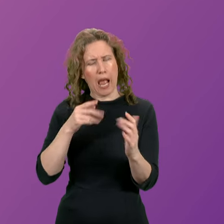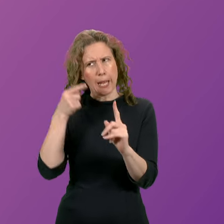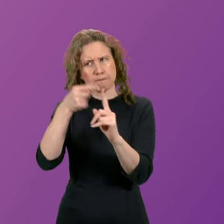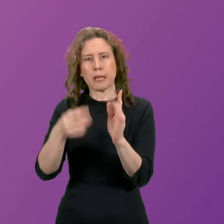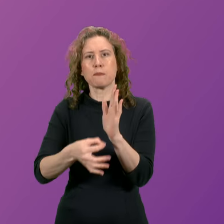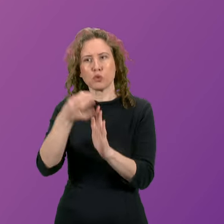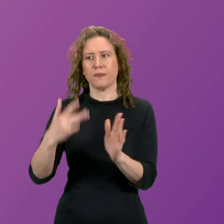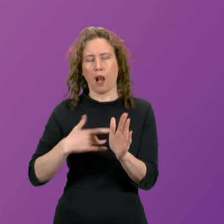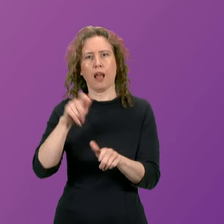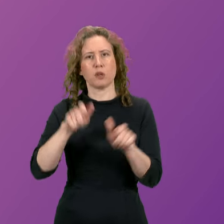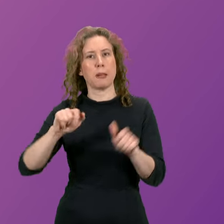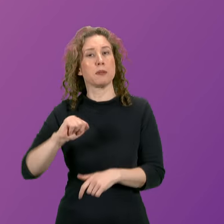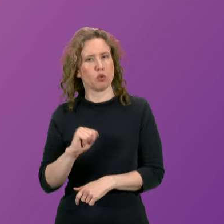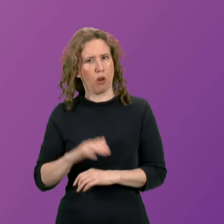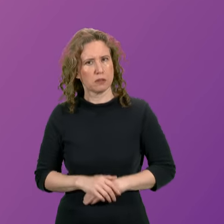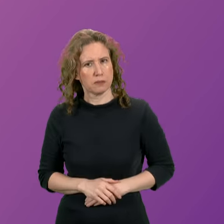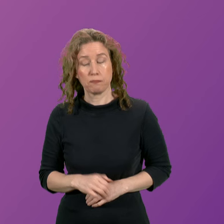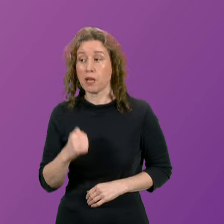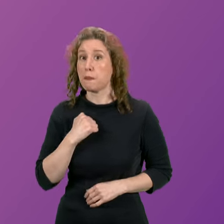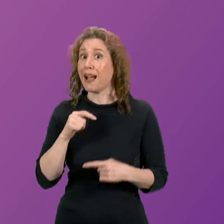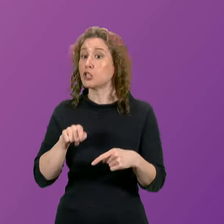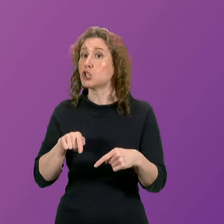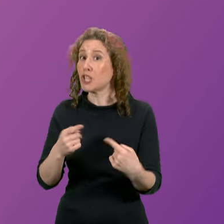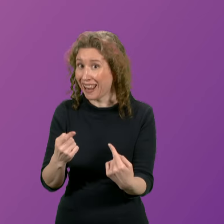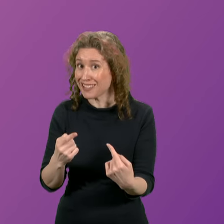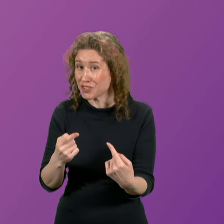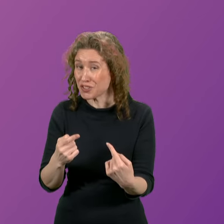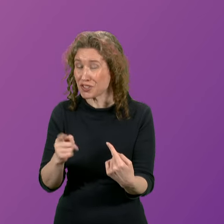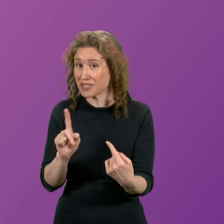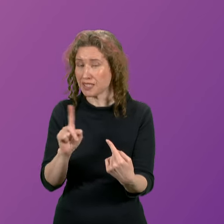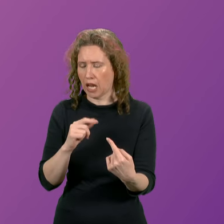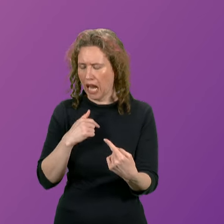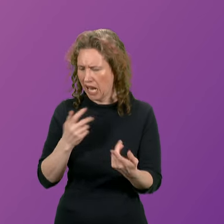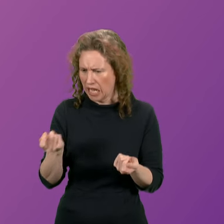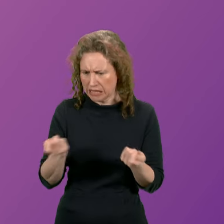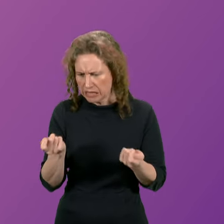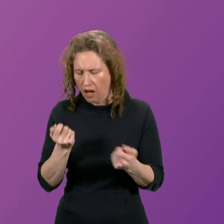in Scotland. My challenge in doing that is that I am having to lead a Government that is having